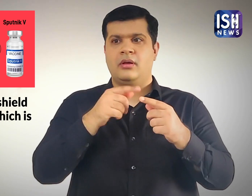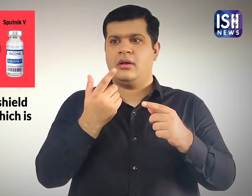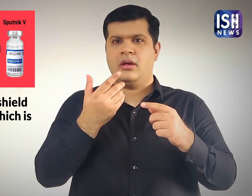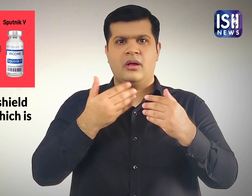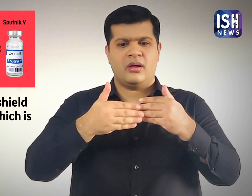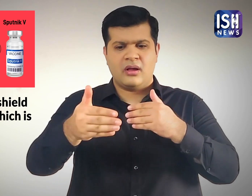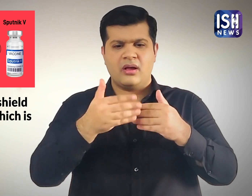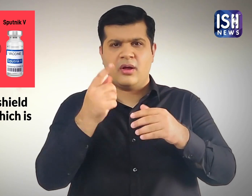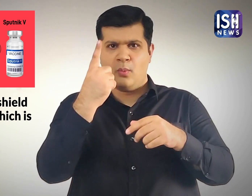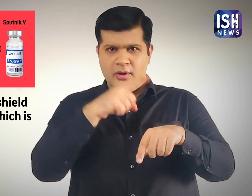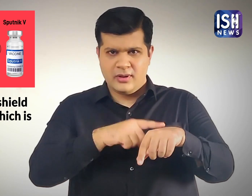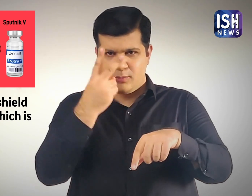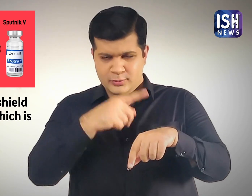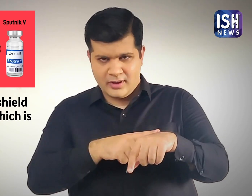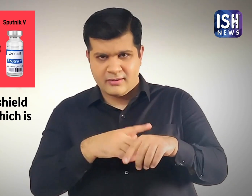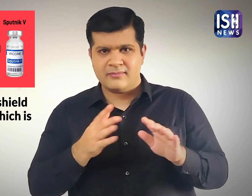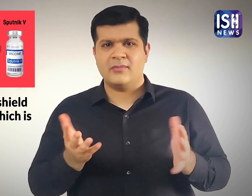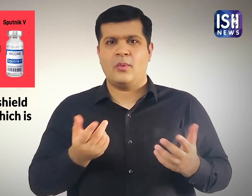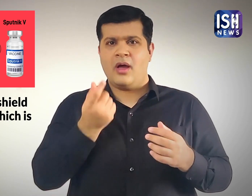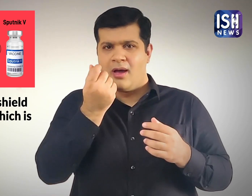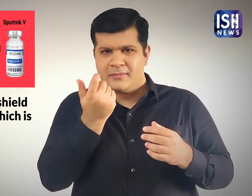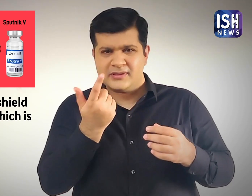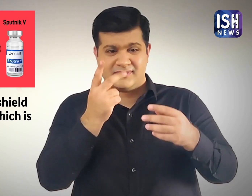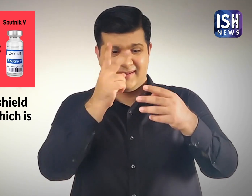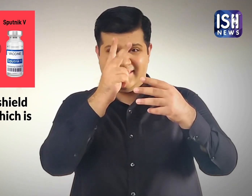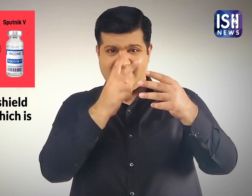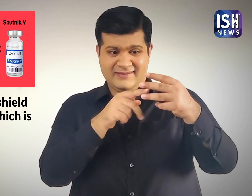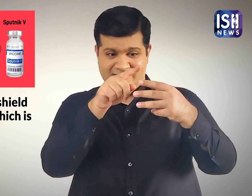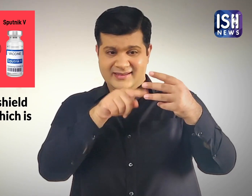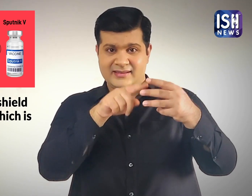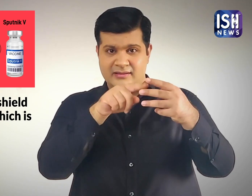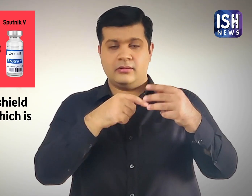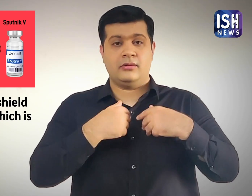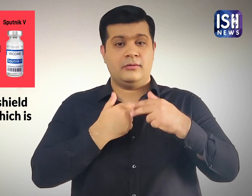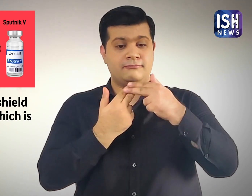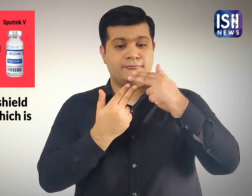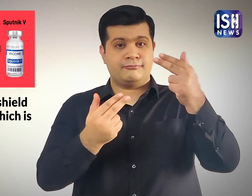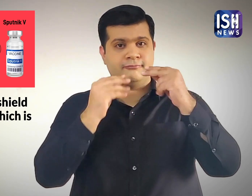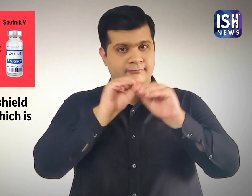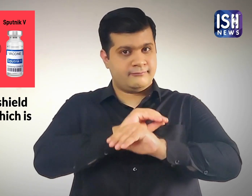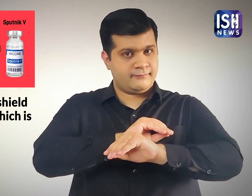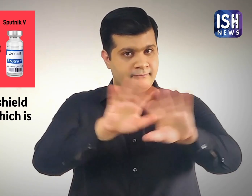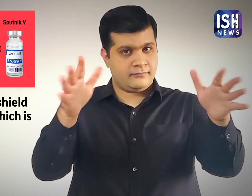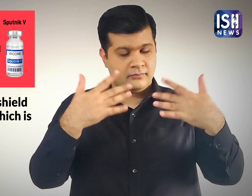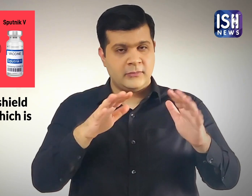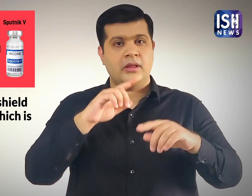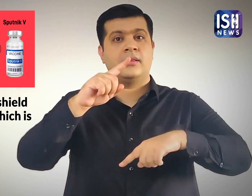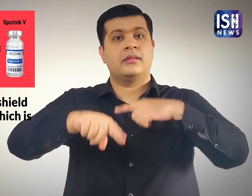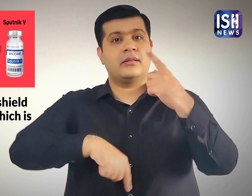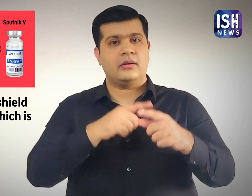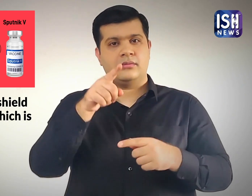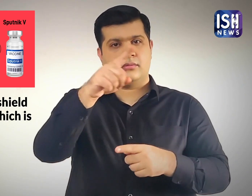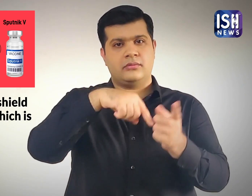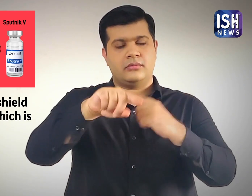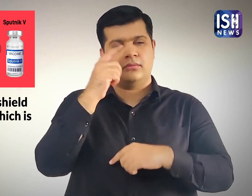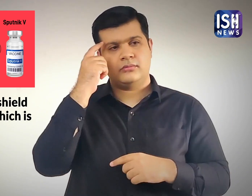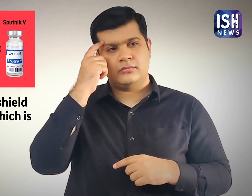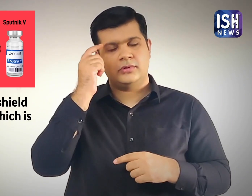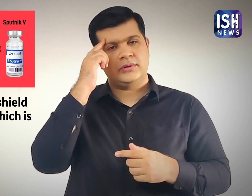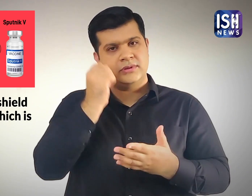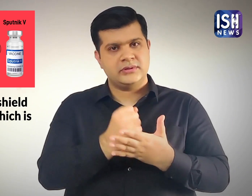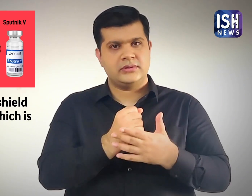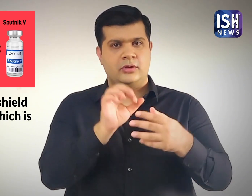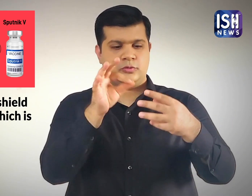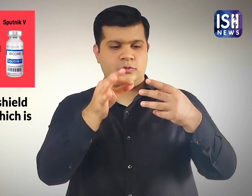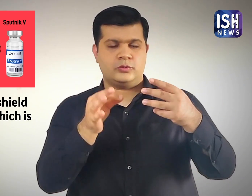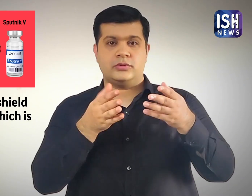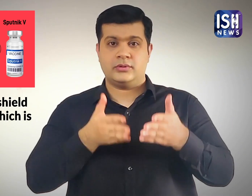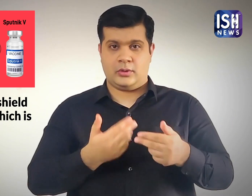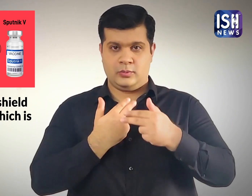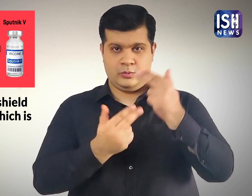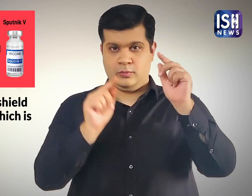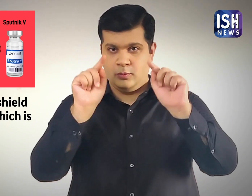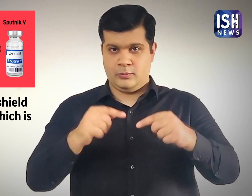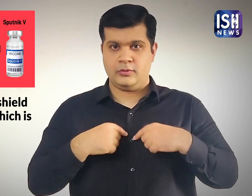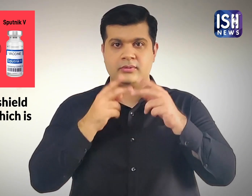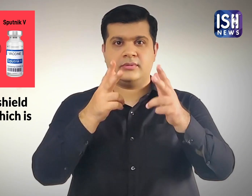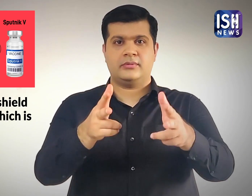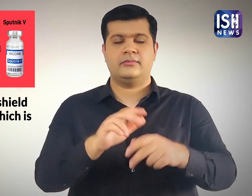duration between doses, prices, etc for you to make an informed choice: